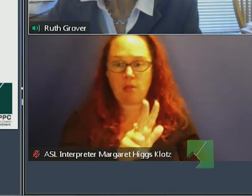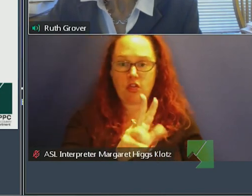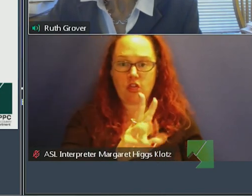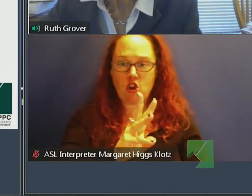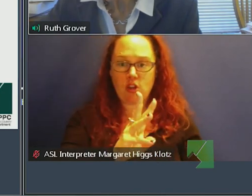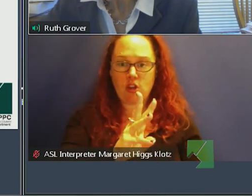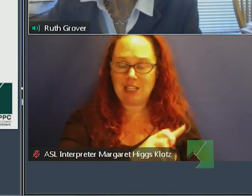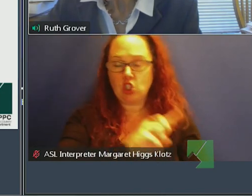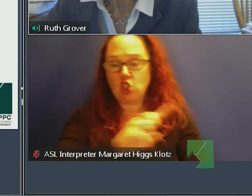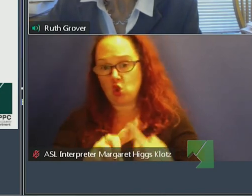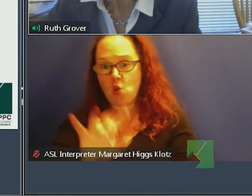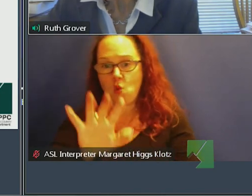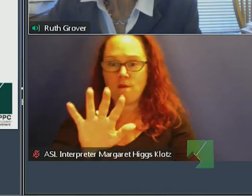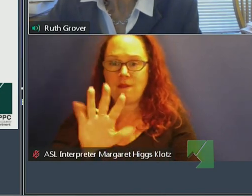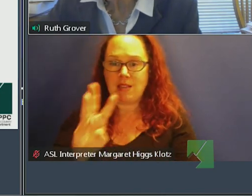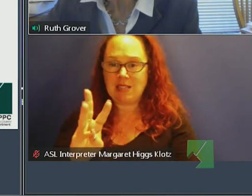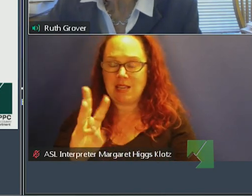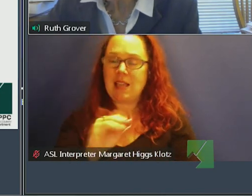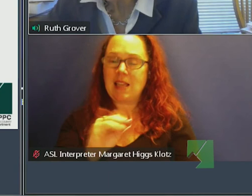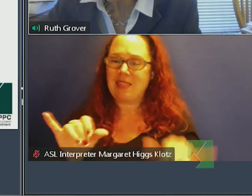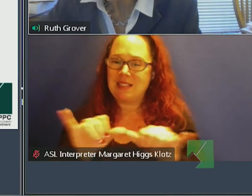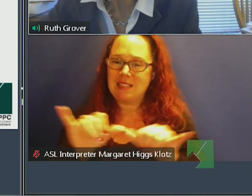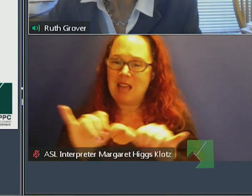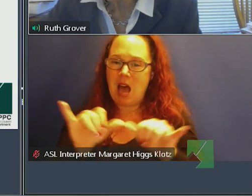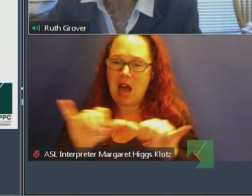while increasing the size of the specific city from 5,700